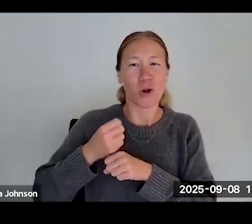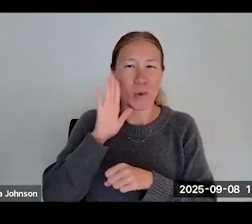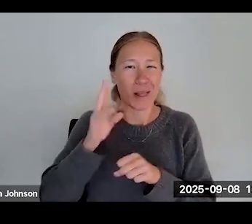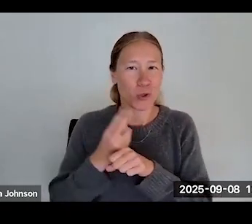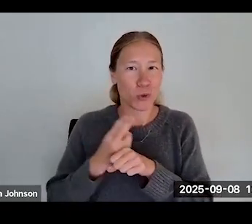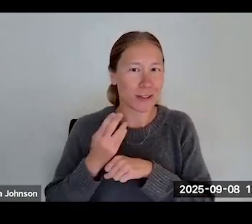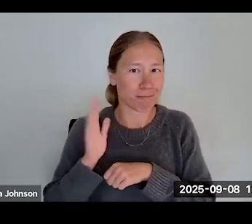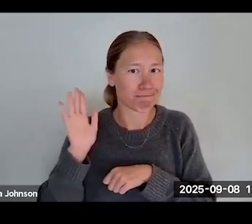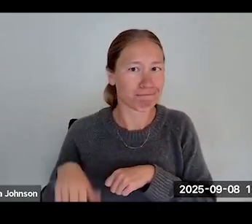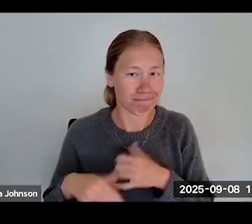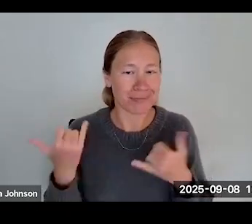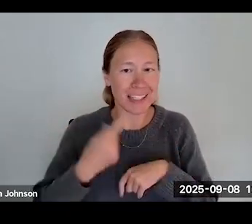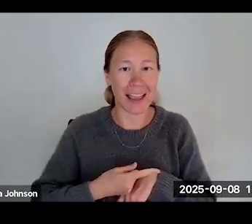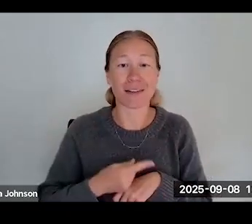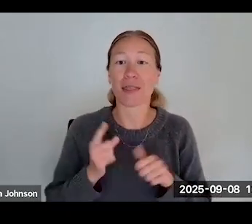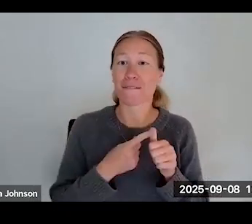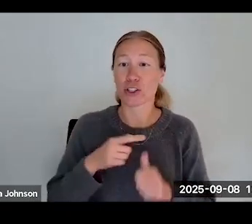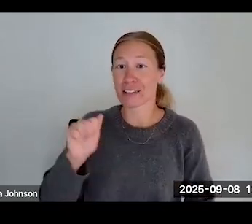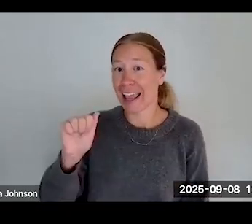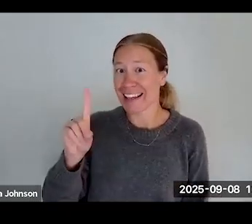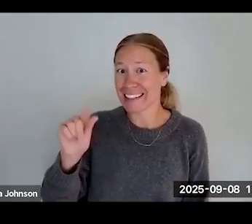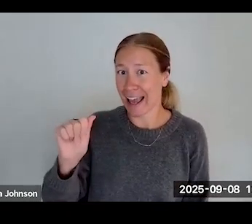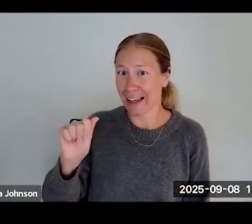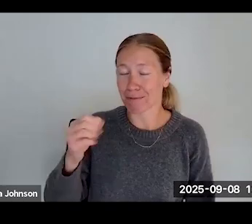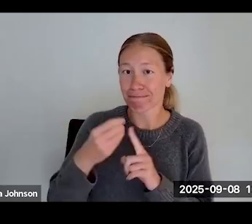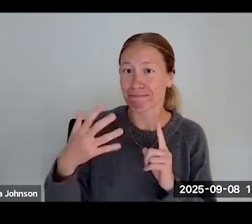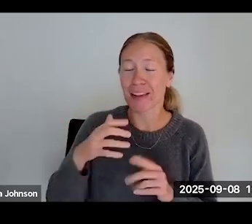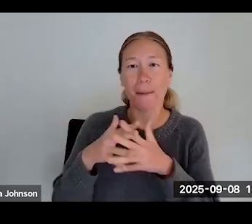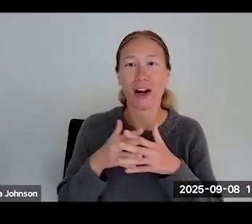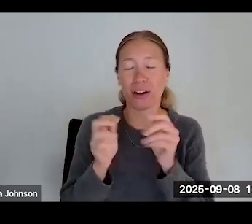So the first is ADA for the Americans with Disabilities Act.